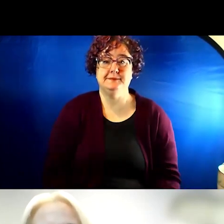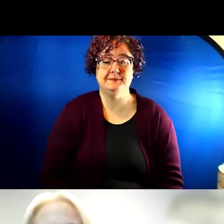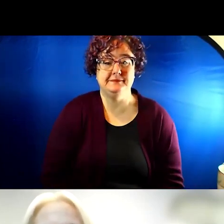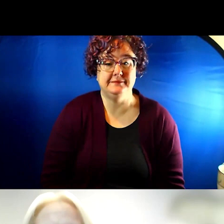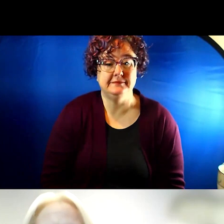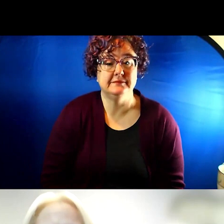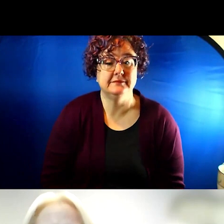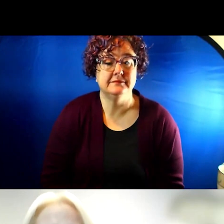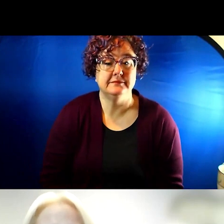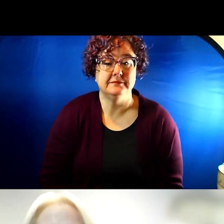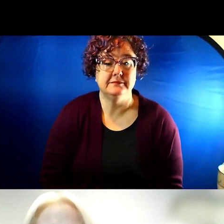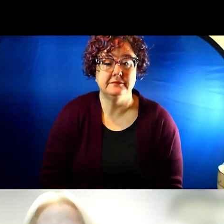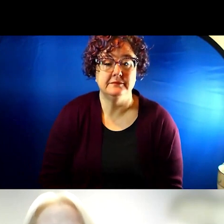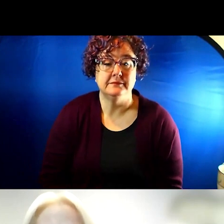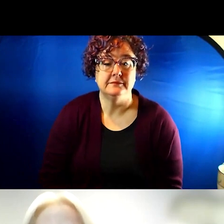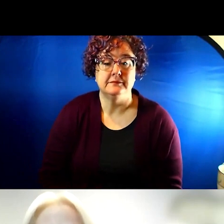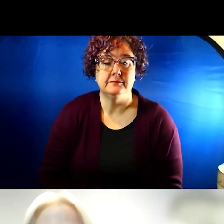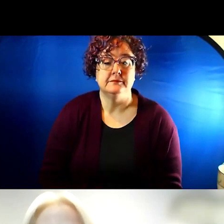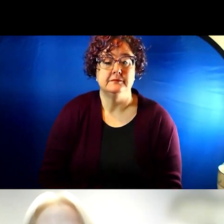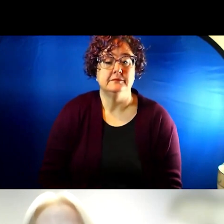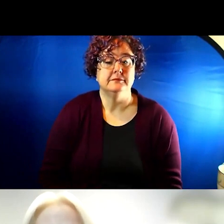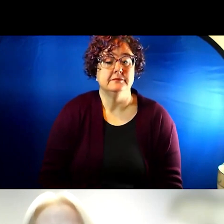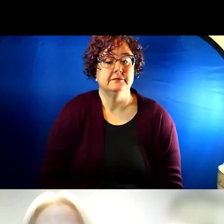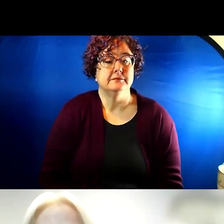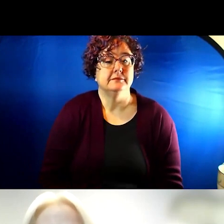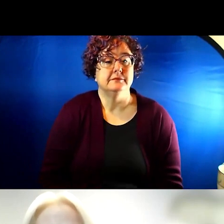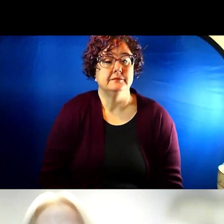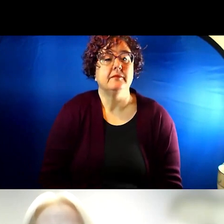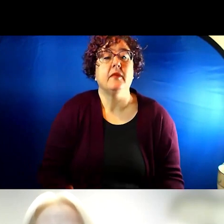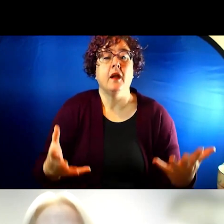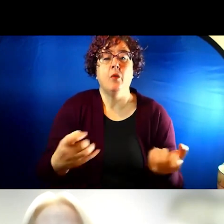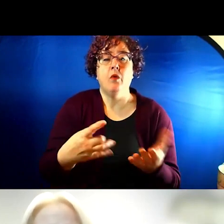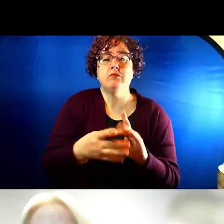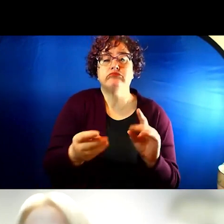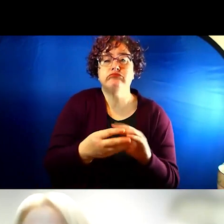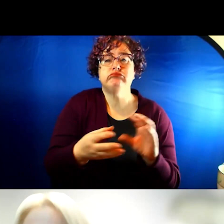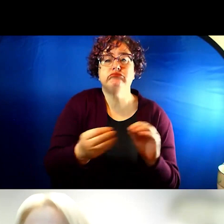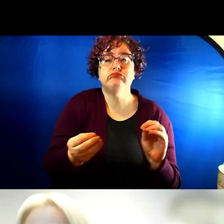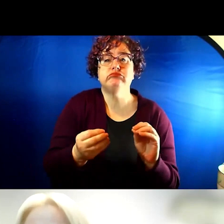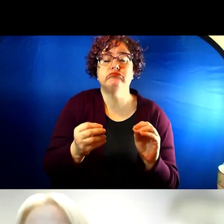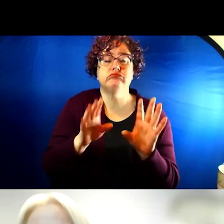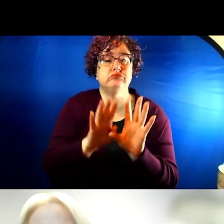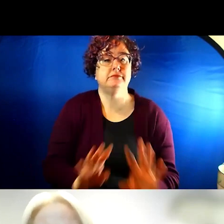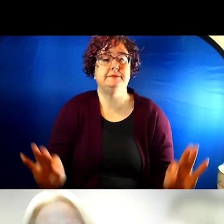I WANT TO TALK FOR A SECOND ABOUT THE IMPORTANCE -- I SAY THE